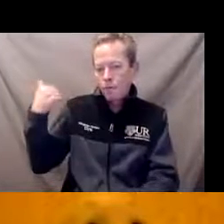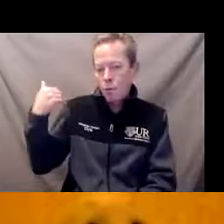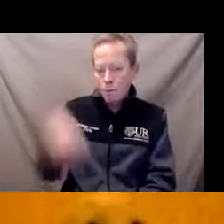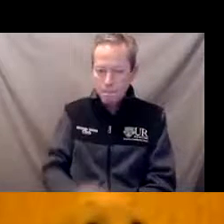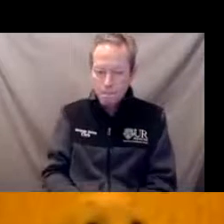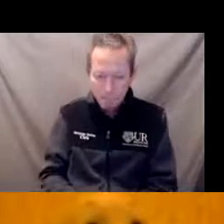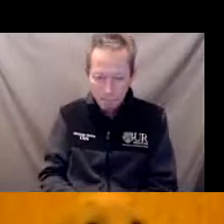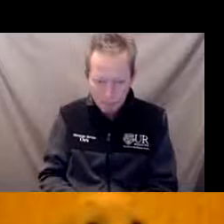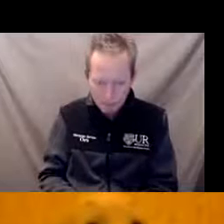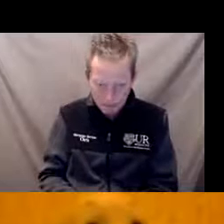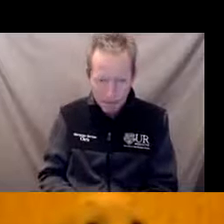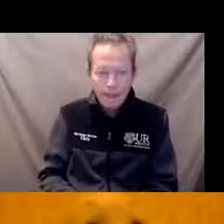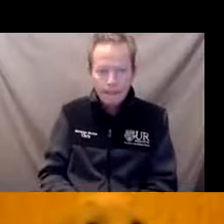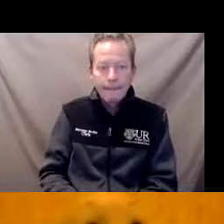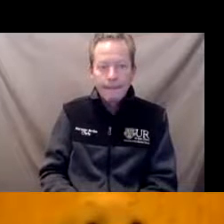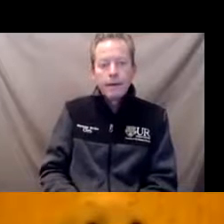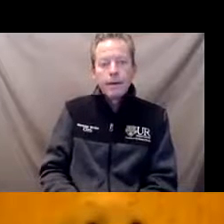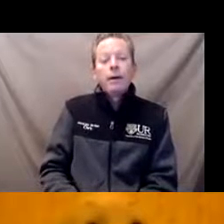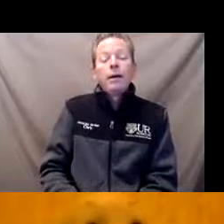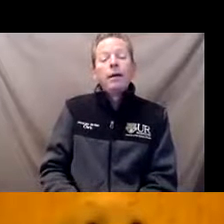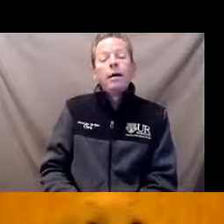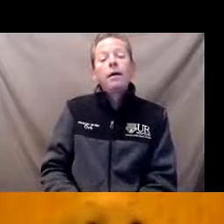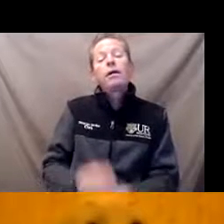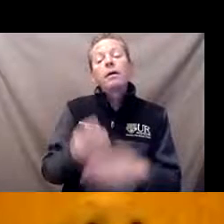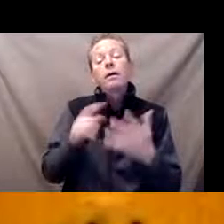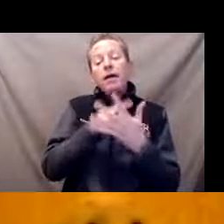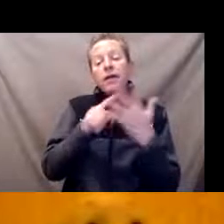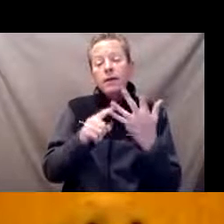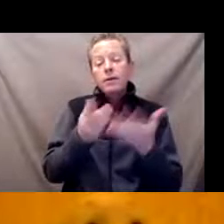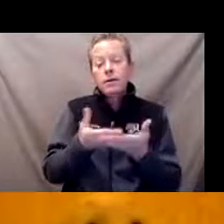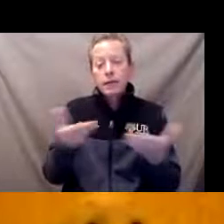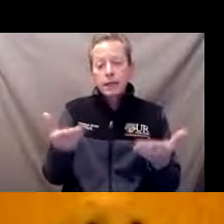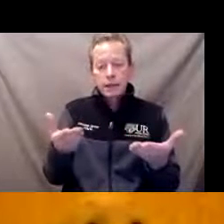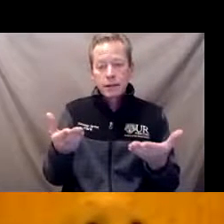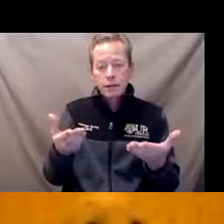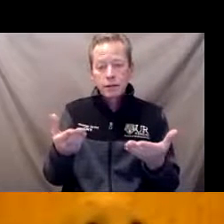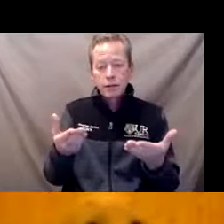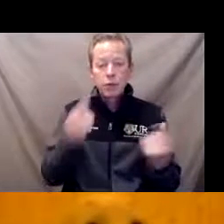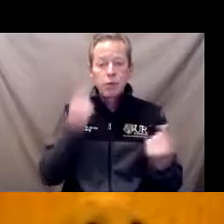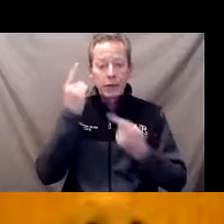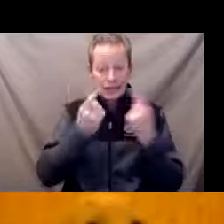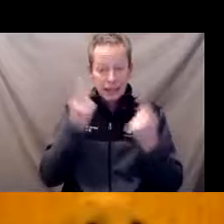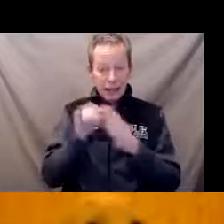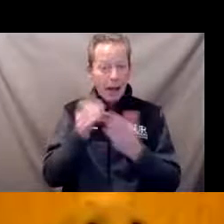next slide. and these are just things that that to consider that might be increasing some